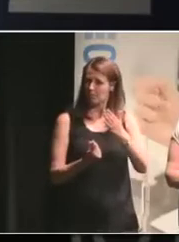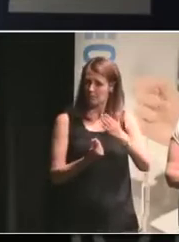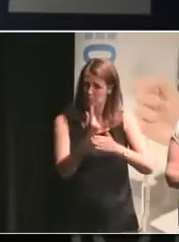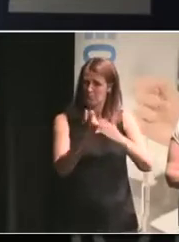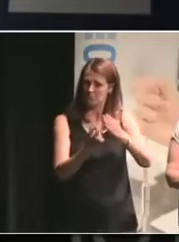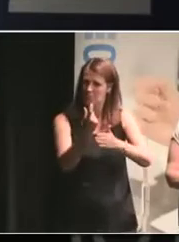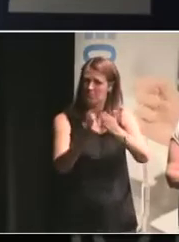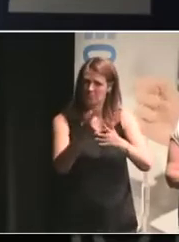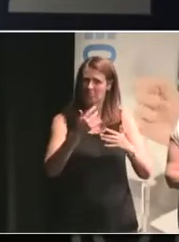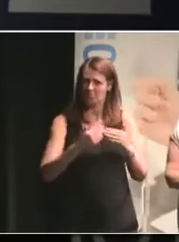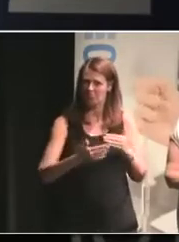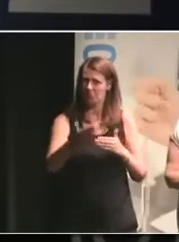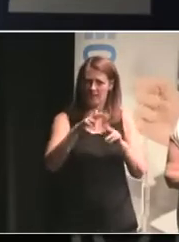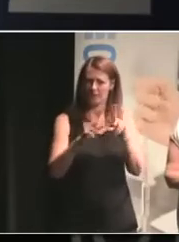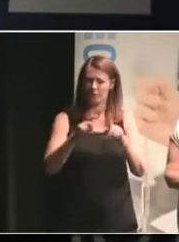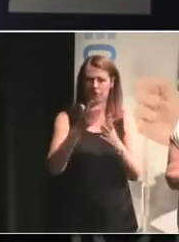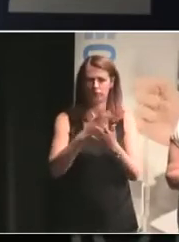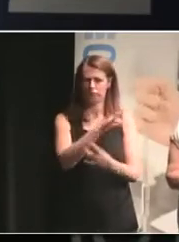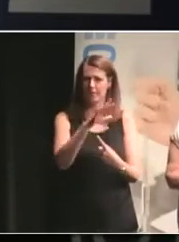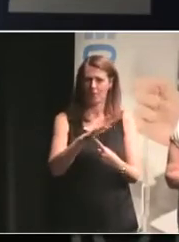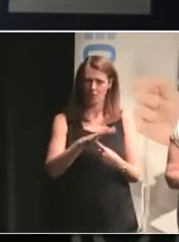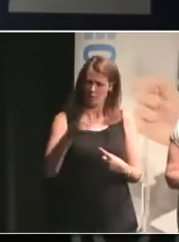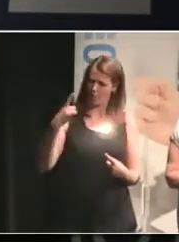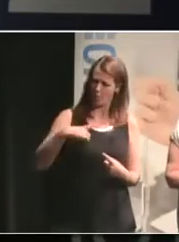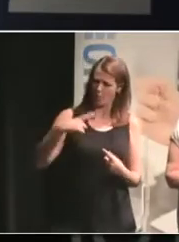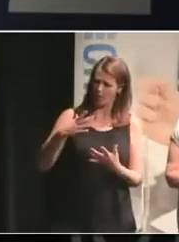field but a really important one and one of the reasons it's really important